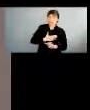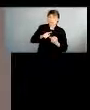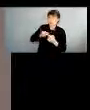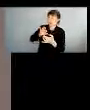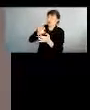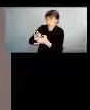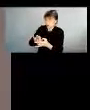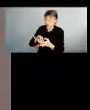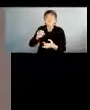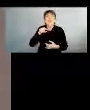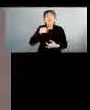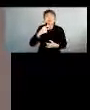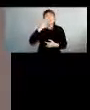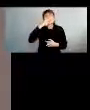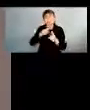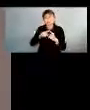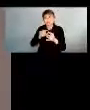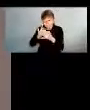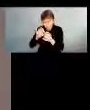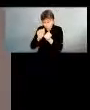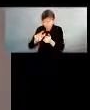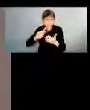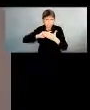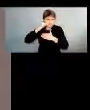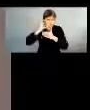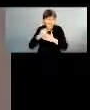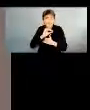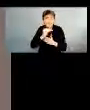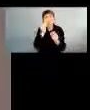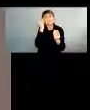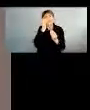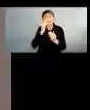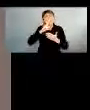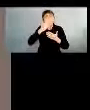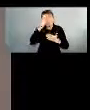them during this project and reflect on why your project is important to those you’ve